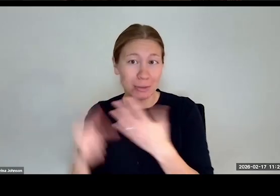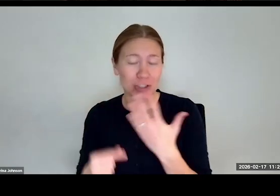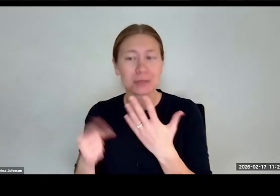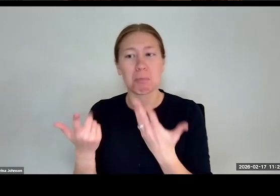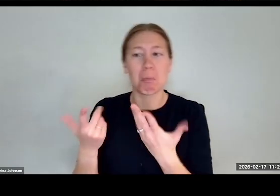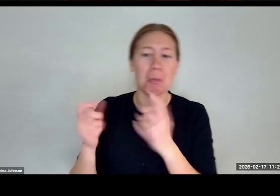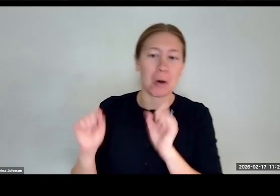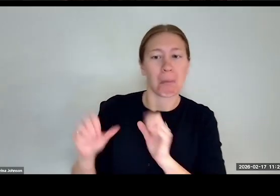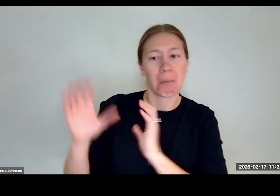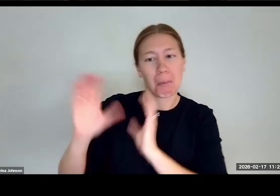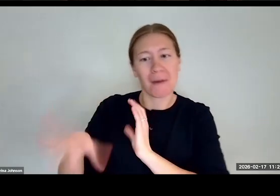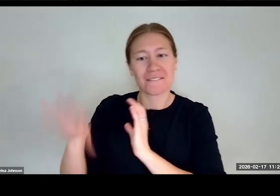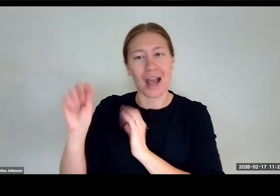that you might like to use in your deck as well.